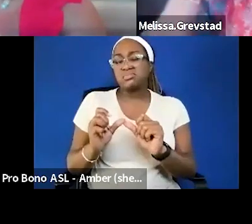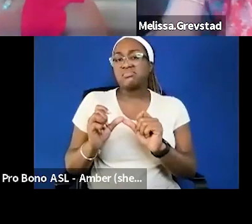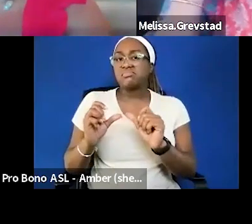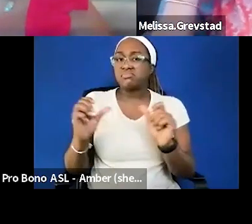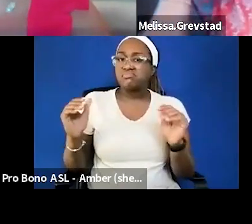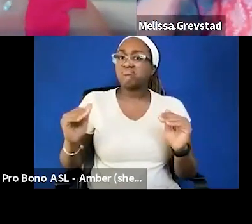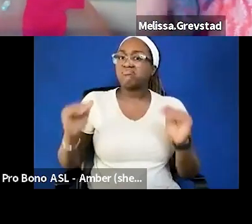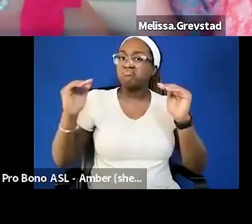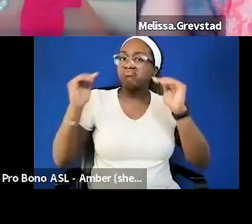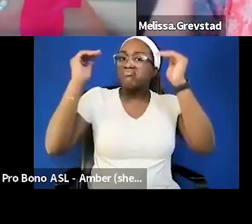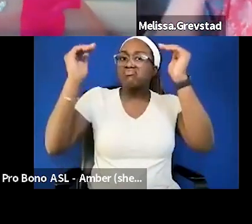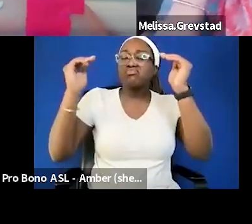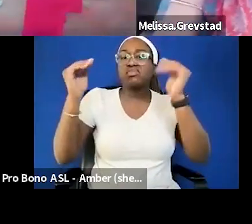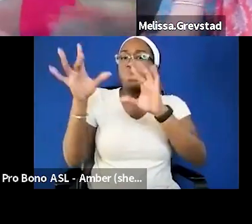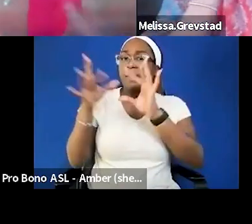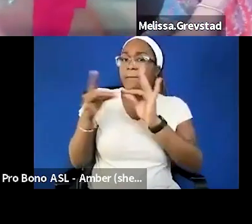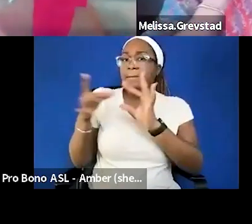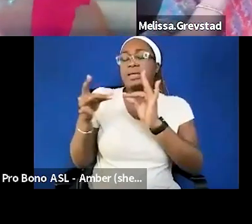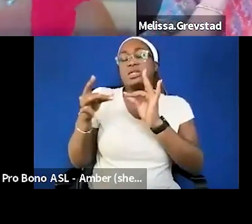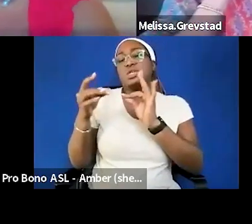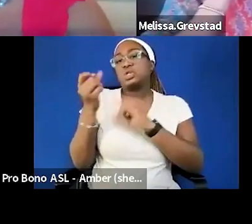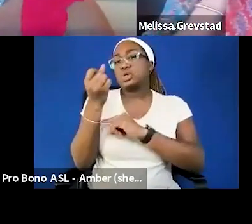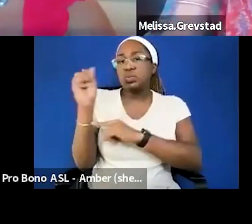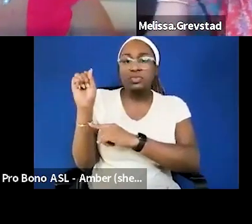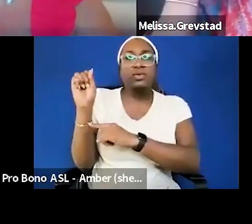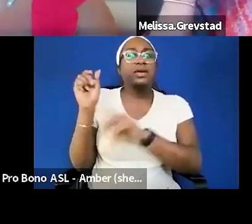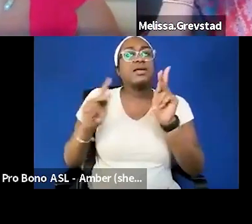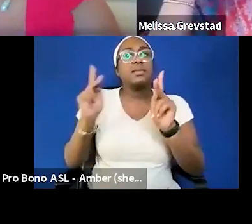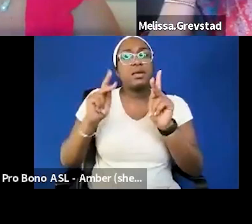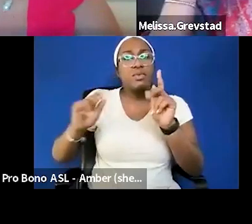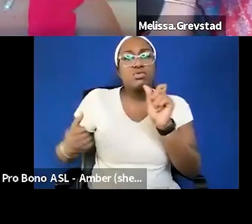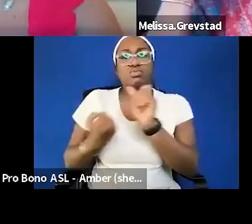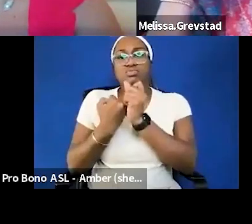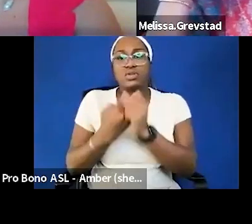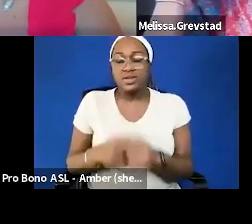and the movement and the people behind it. I really appreciate that a lot. Dana.